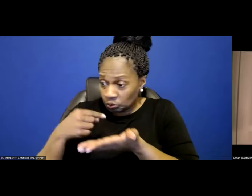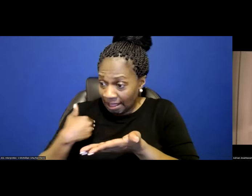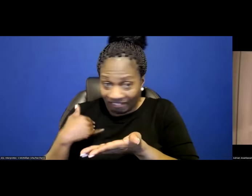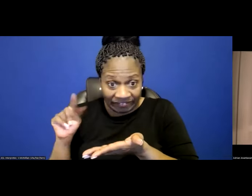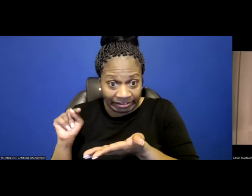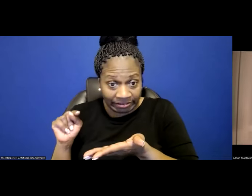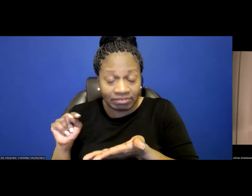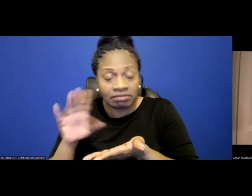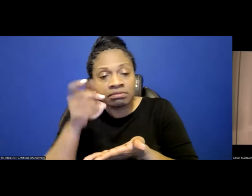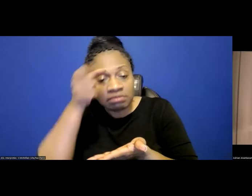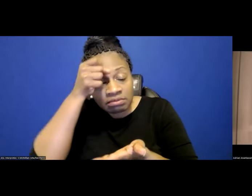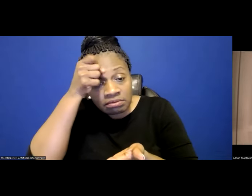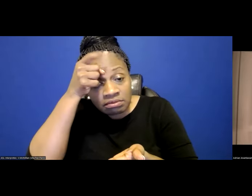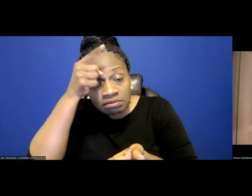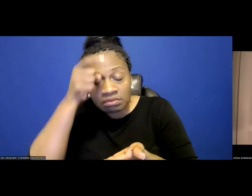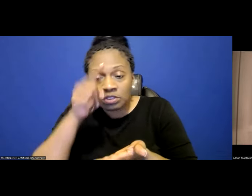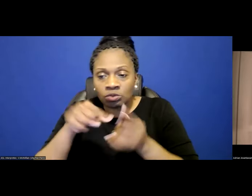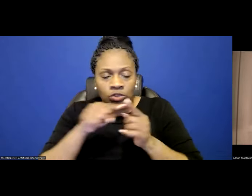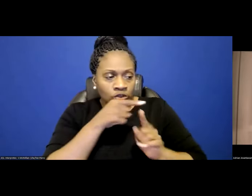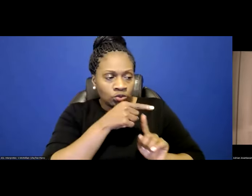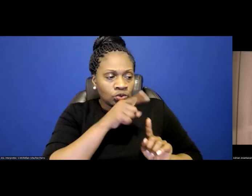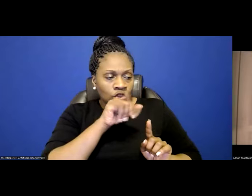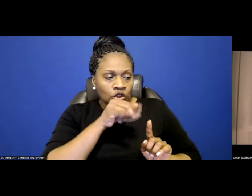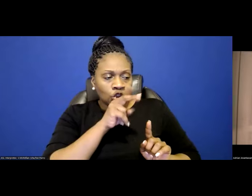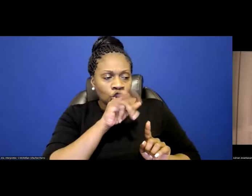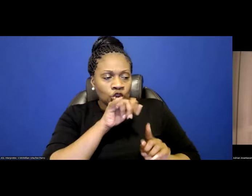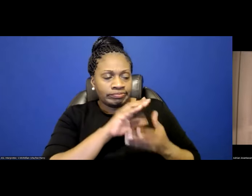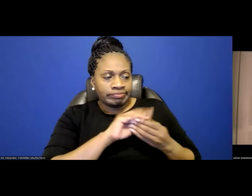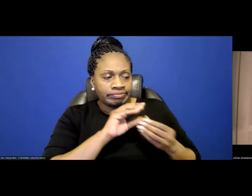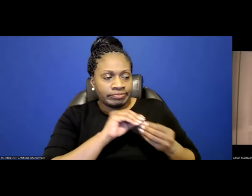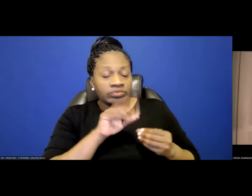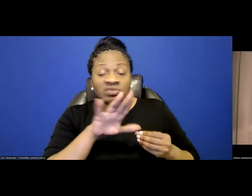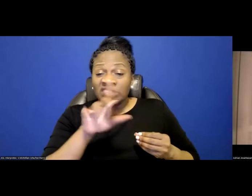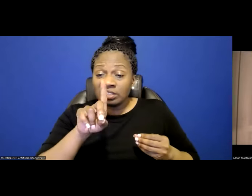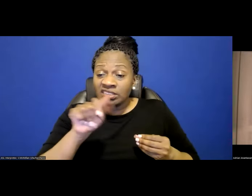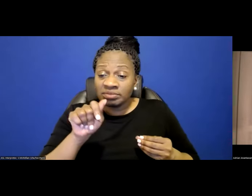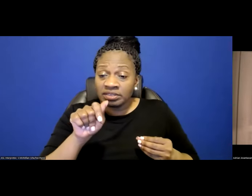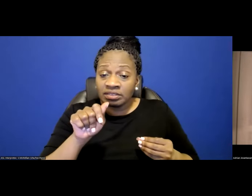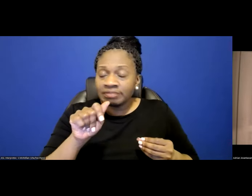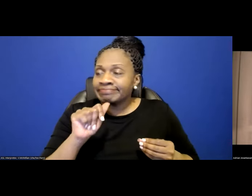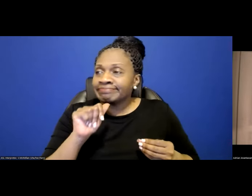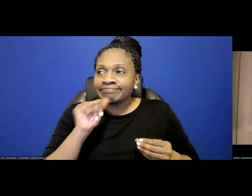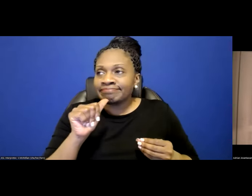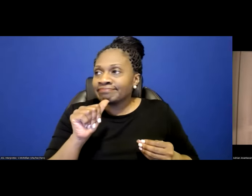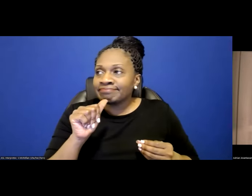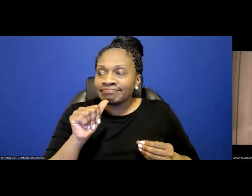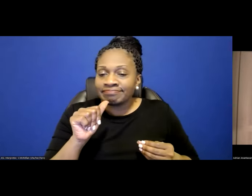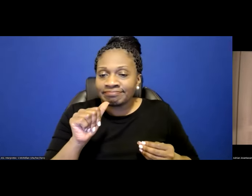and then also understanding, as you were saying, Julia, that disability is not a monolith